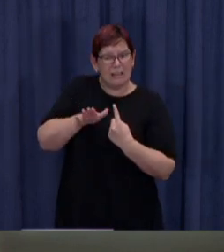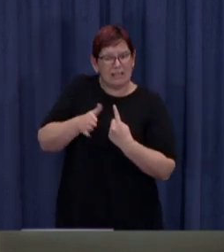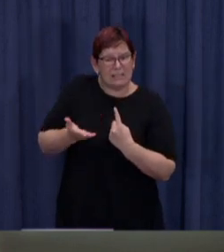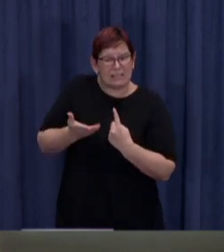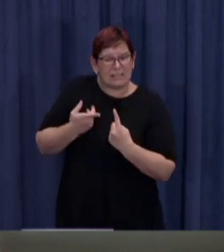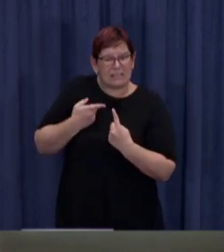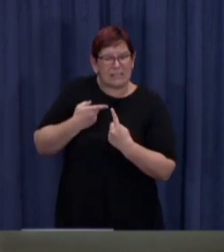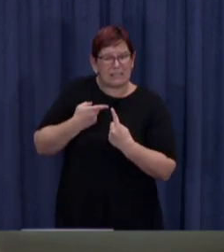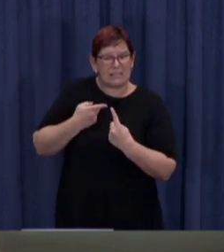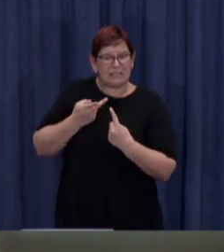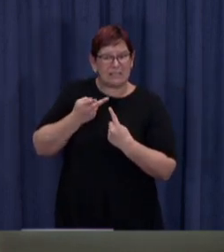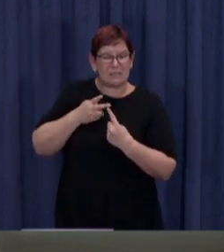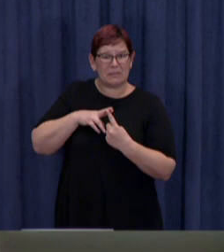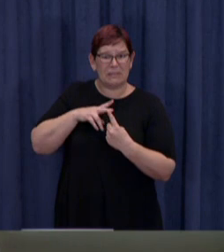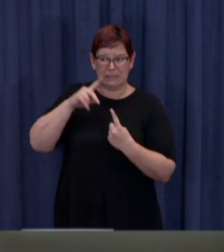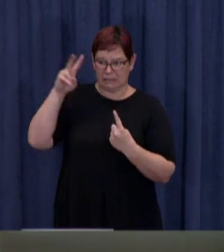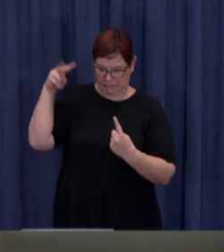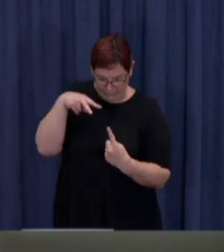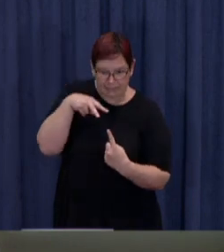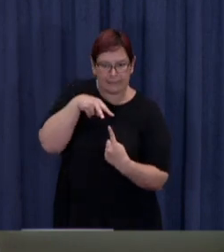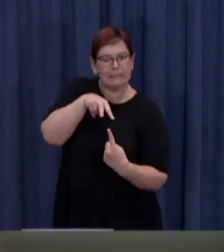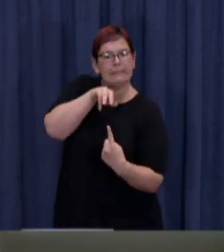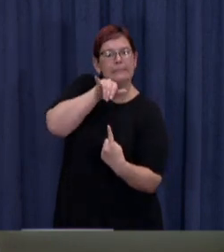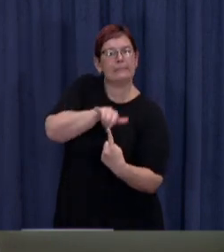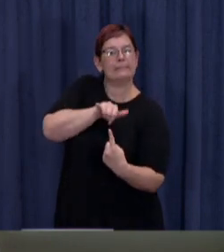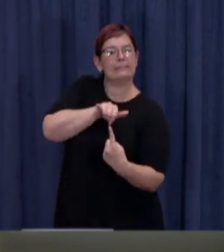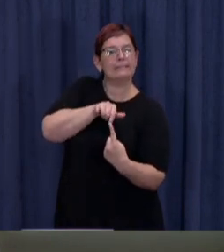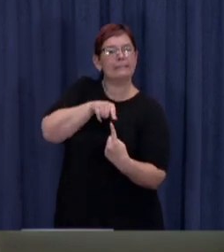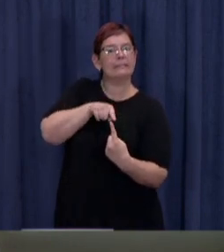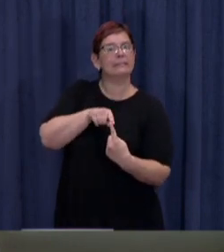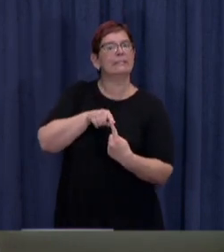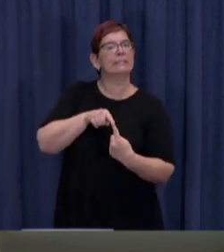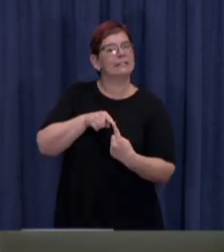goes out to the family and to the friends and relatives of the person who